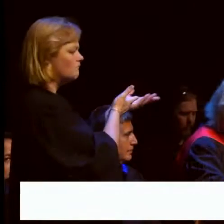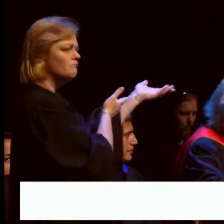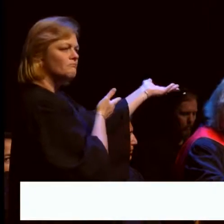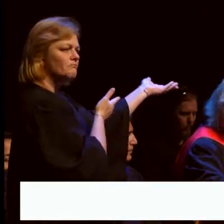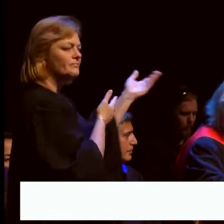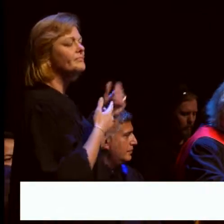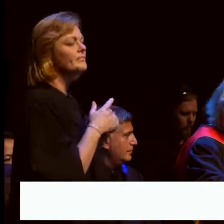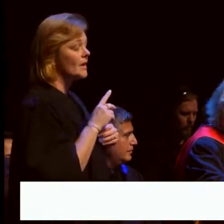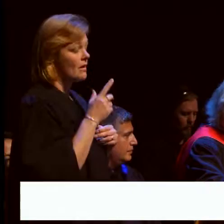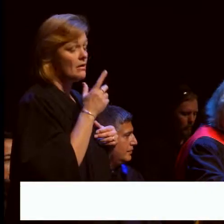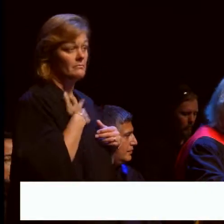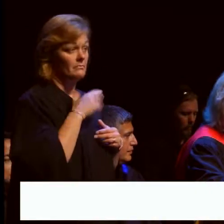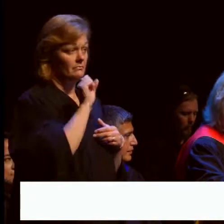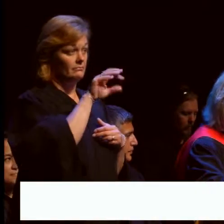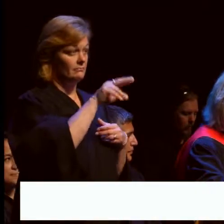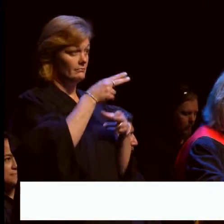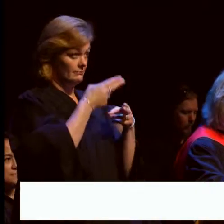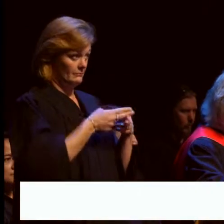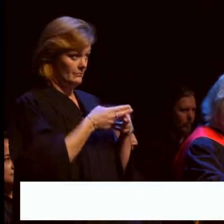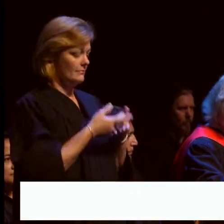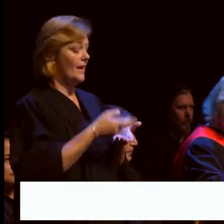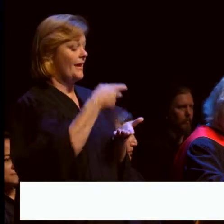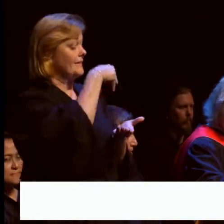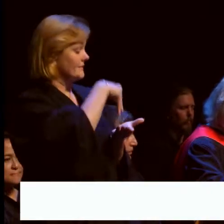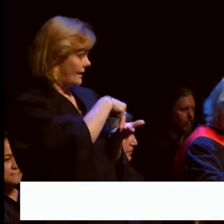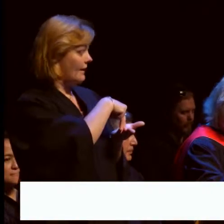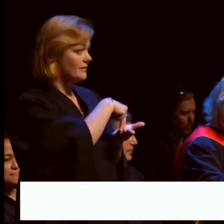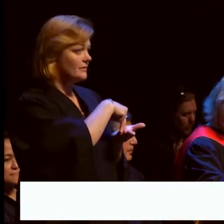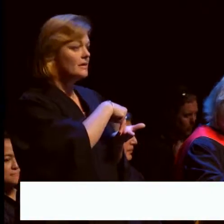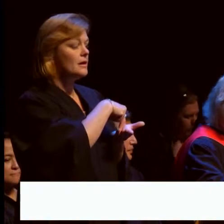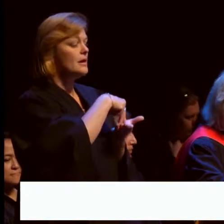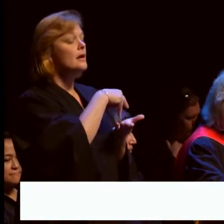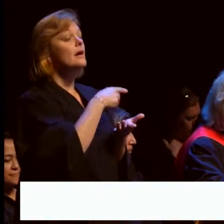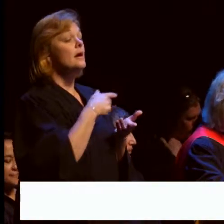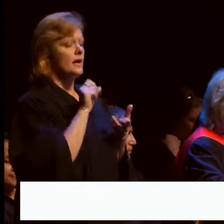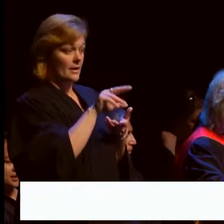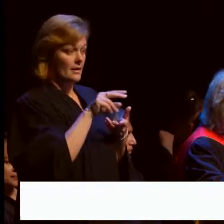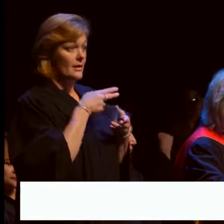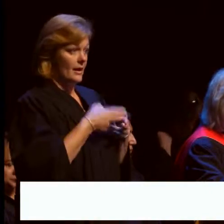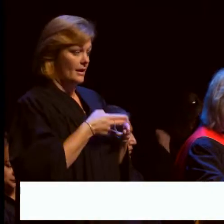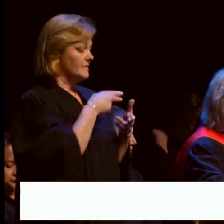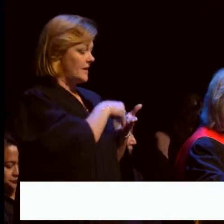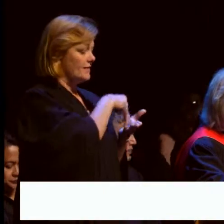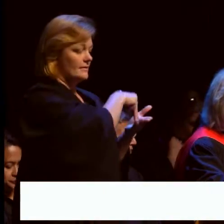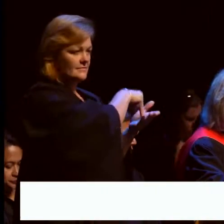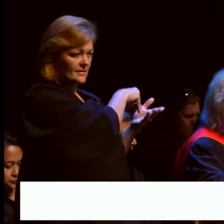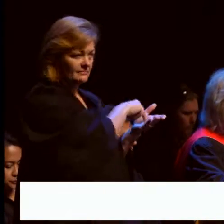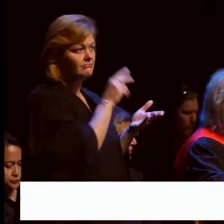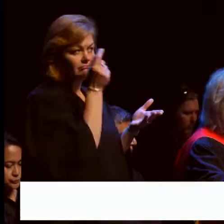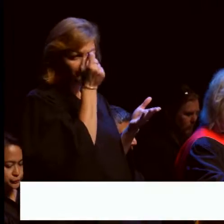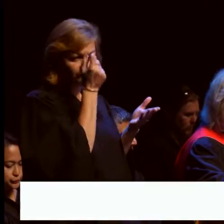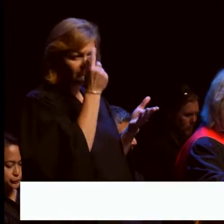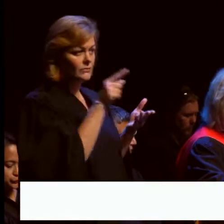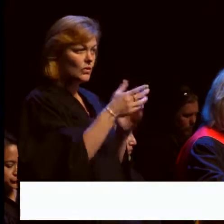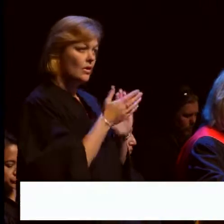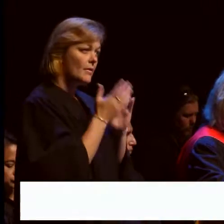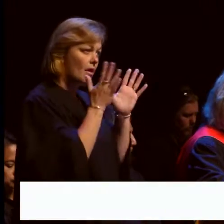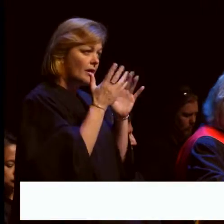I WILL ASK THEM TO STAND AND REMAIN STANDING AS THEY ARE INTRODUCED. PLEASE HOLD YOUR APPLAUSE UNTIL THE END OF THE INTRODUCTIONS.